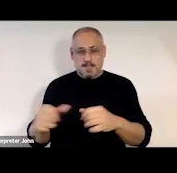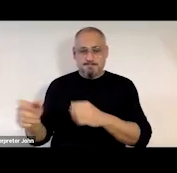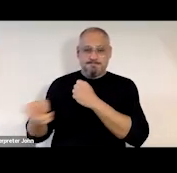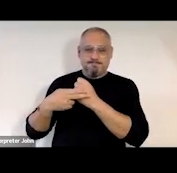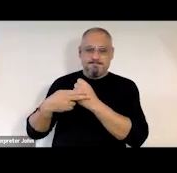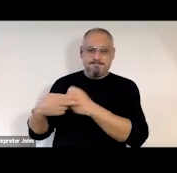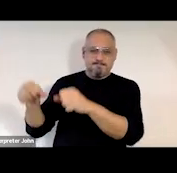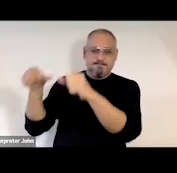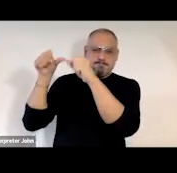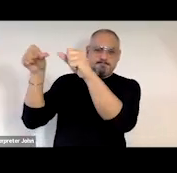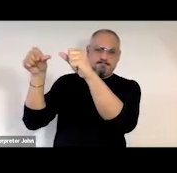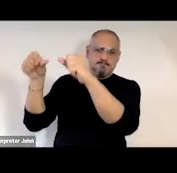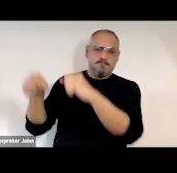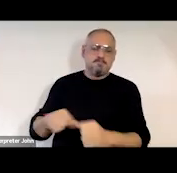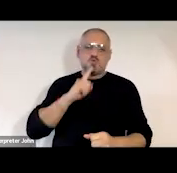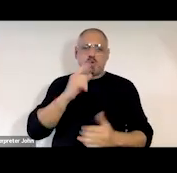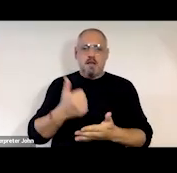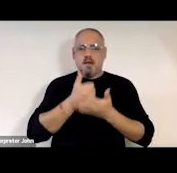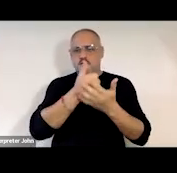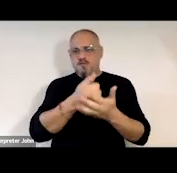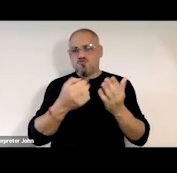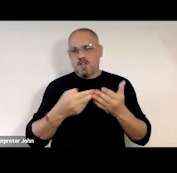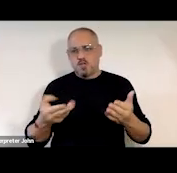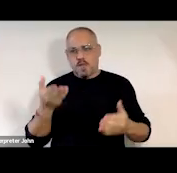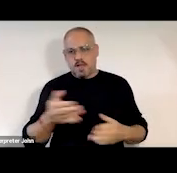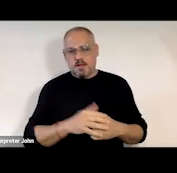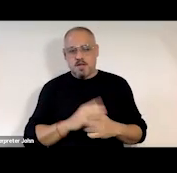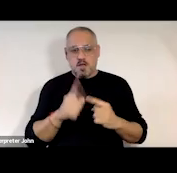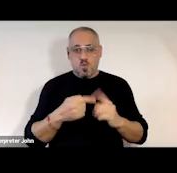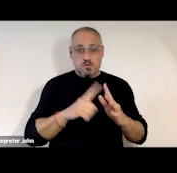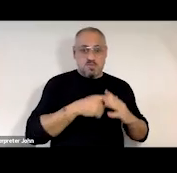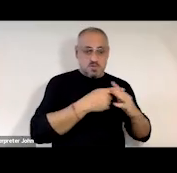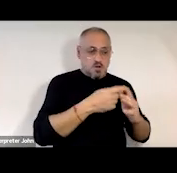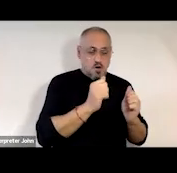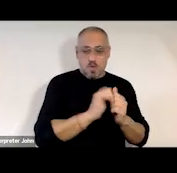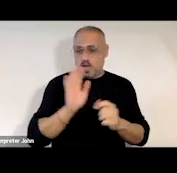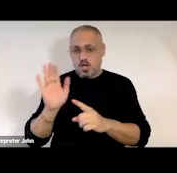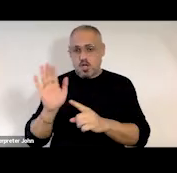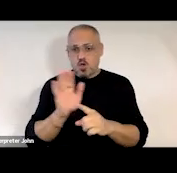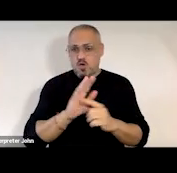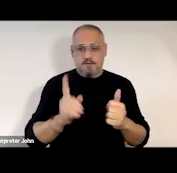'cause there's a lot of really helpful resources for you when you're getting started with your first application